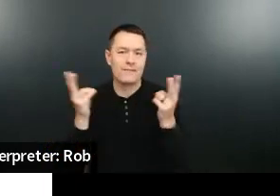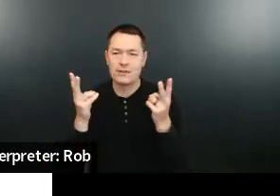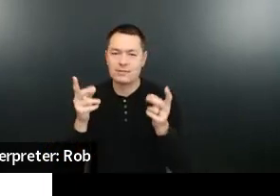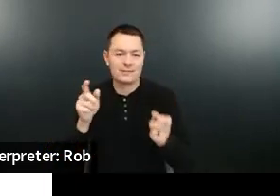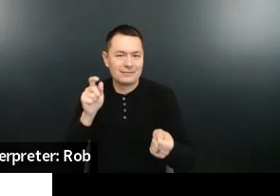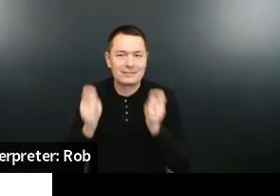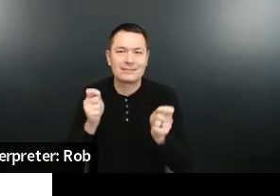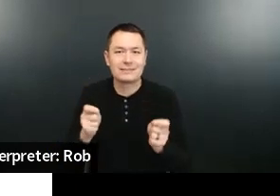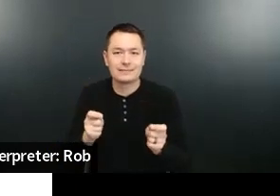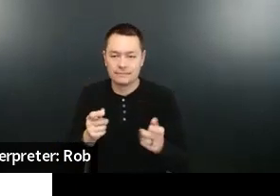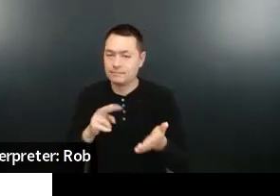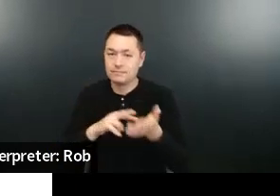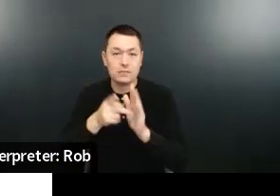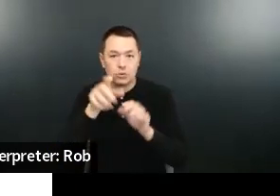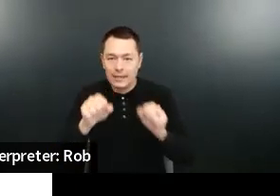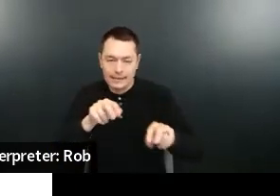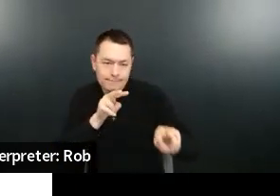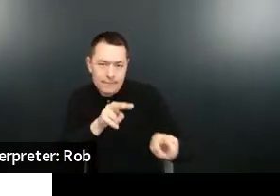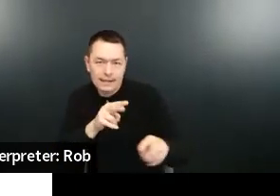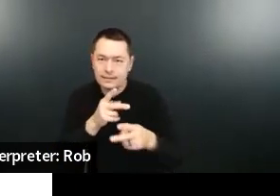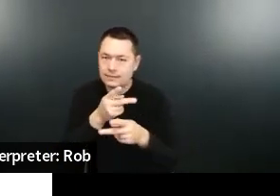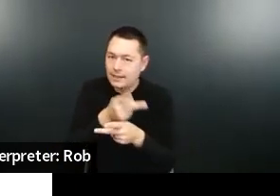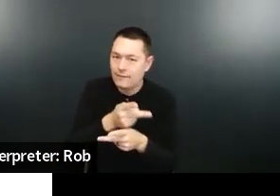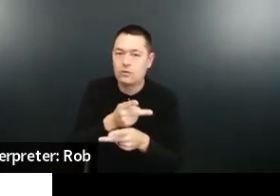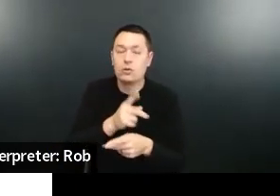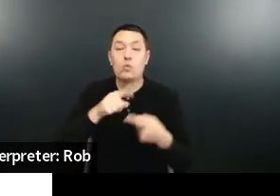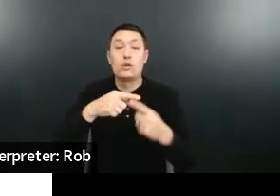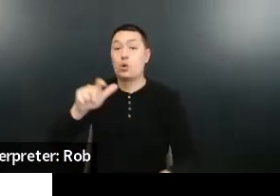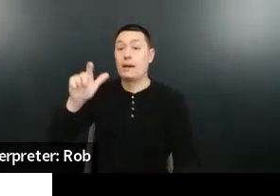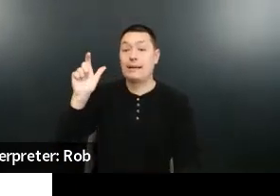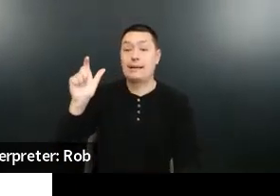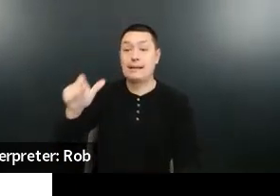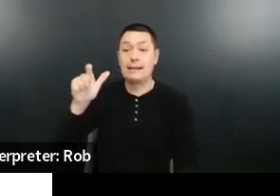So please pay attention when you click on or select one filter.